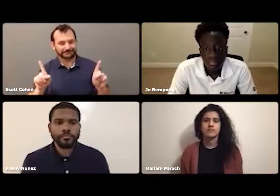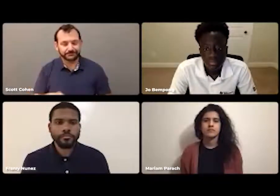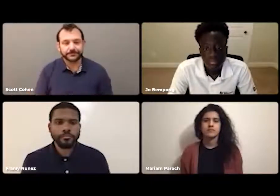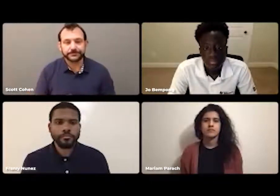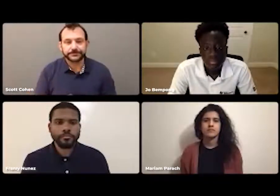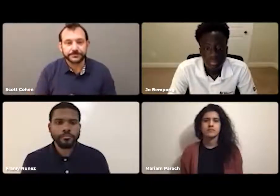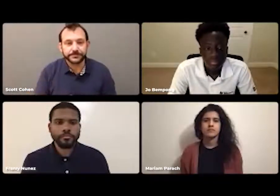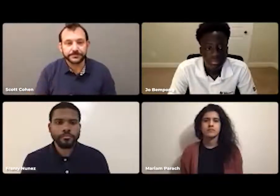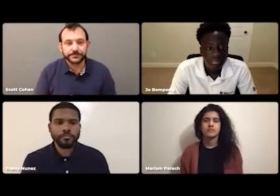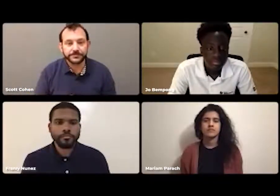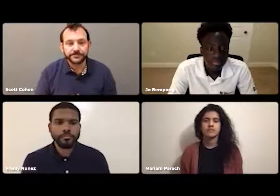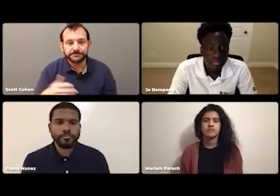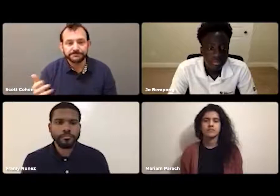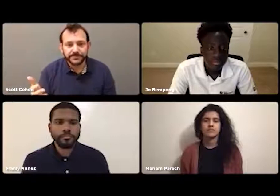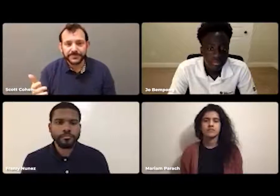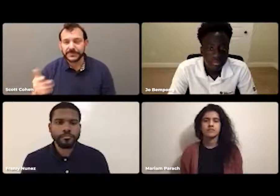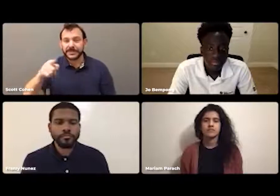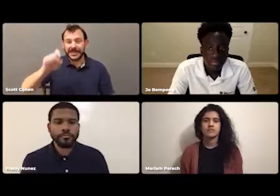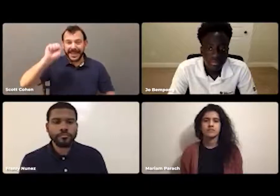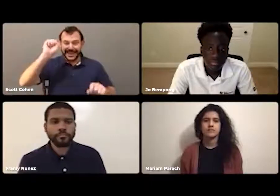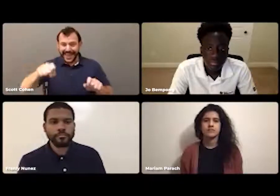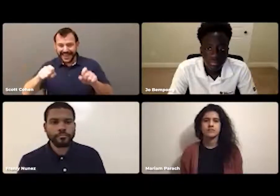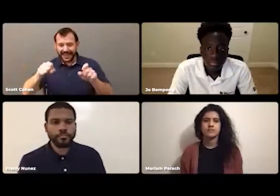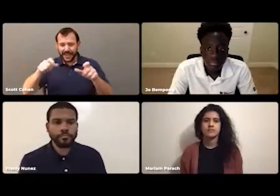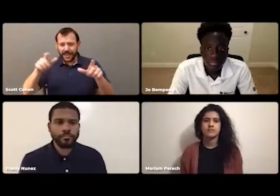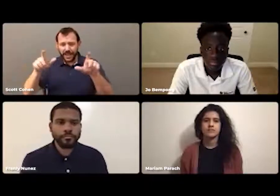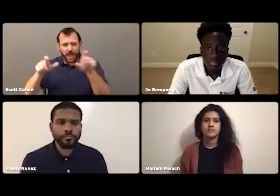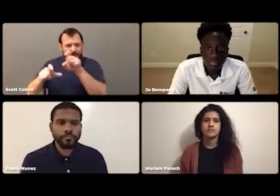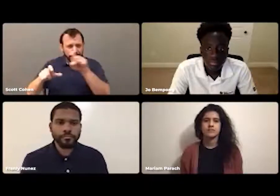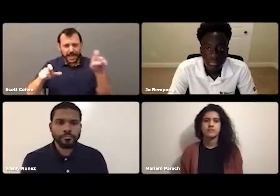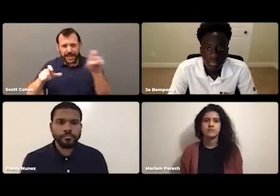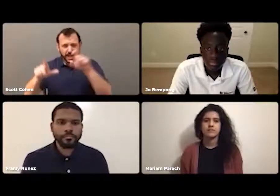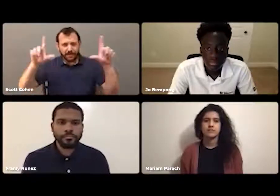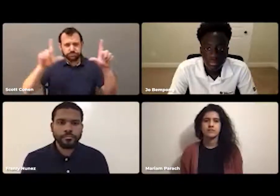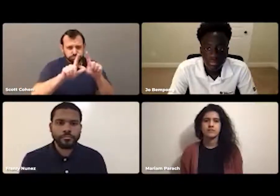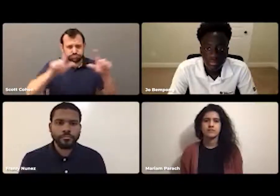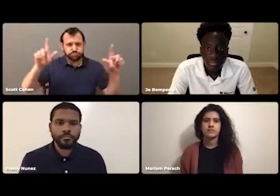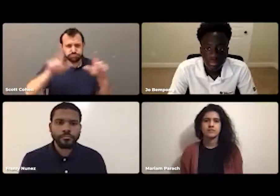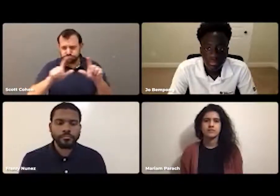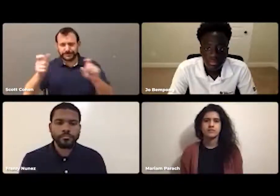This webinar is best viewed on a computer, or desktop, or laptop.